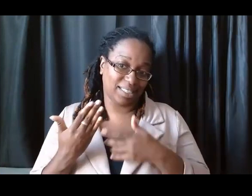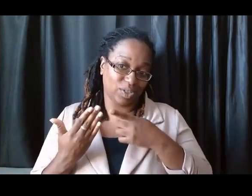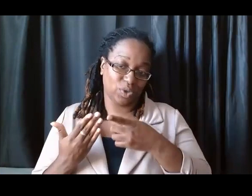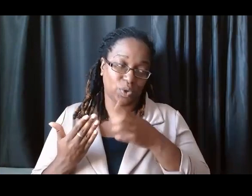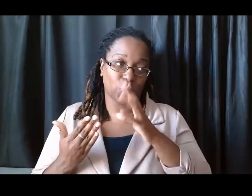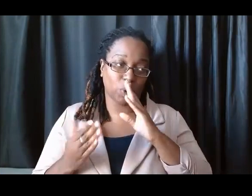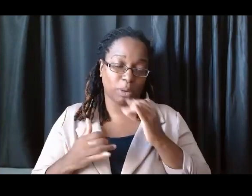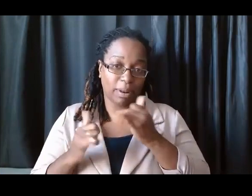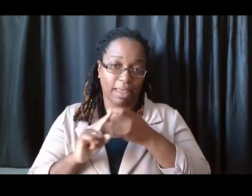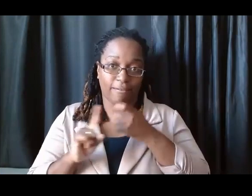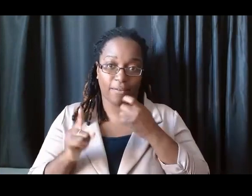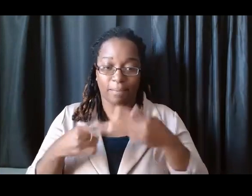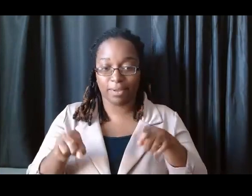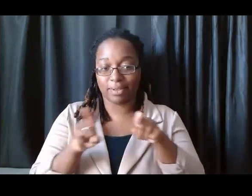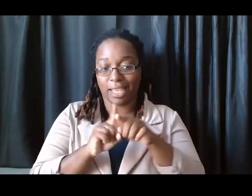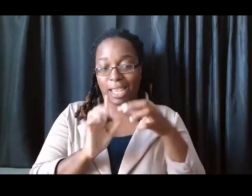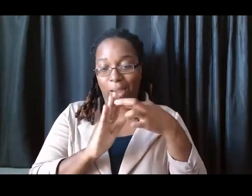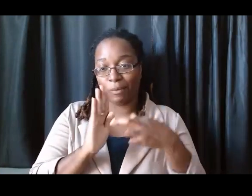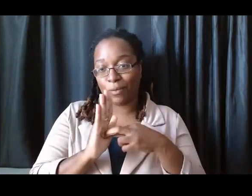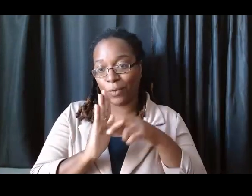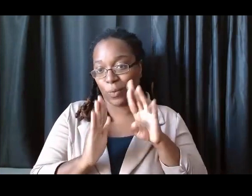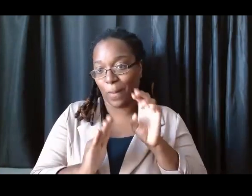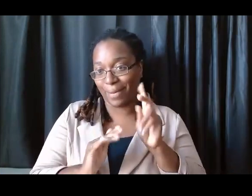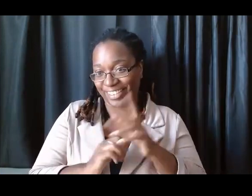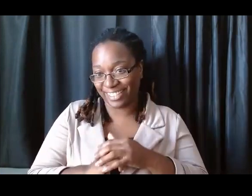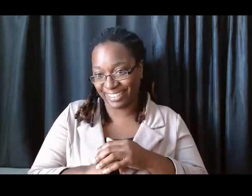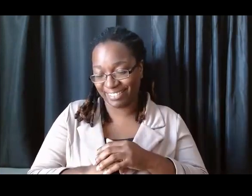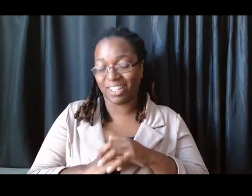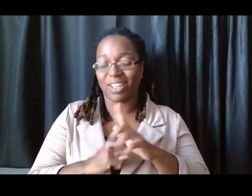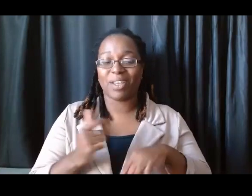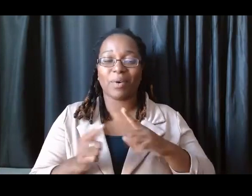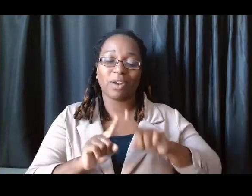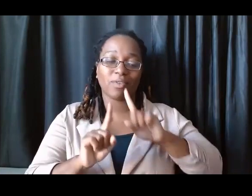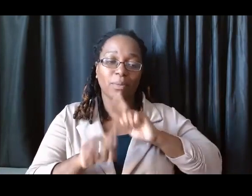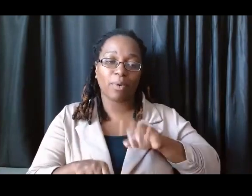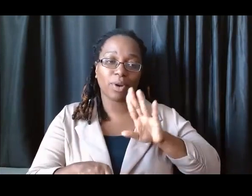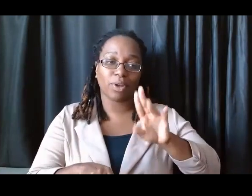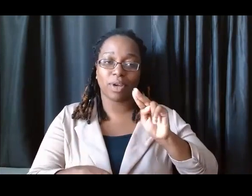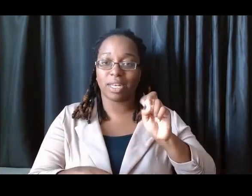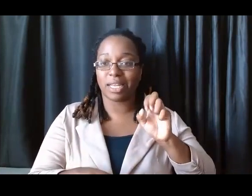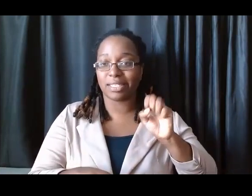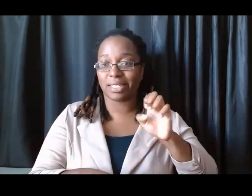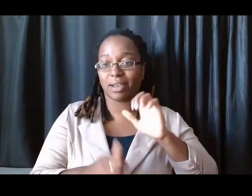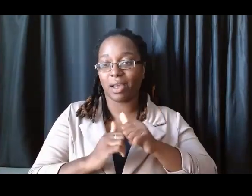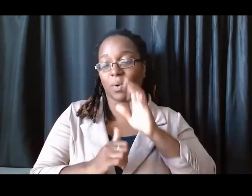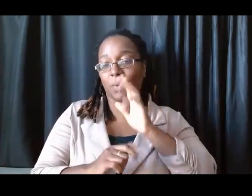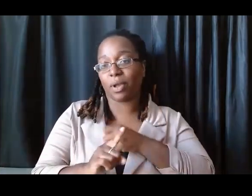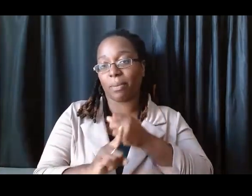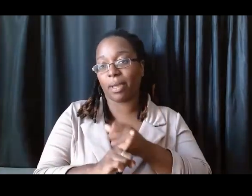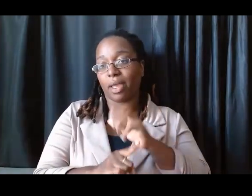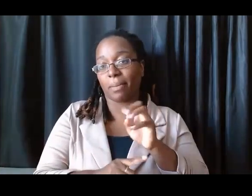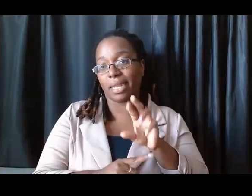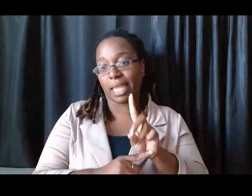the same rule book when it comes to reporting your NESE. In the case that it isn't based on your SSI.